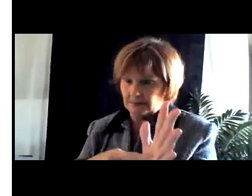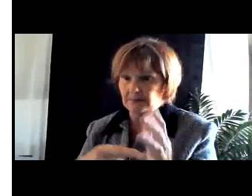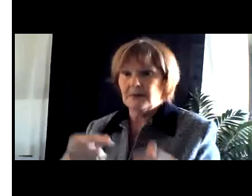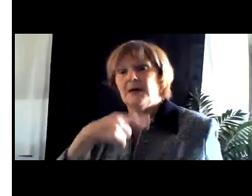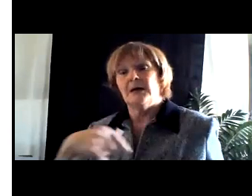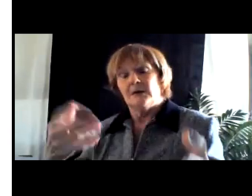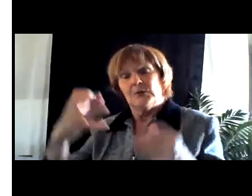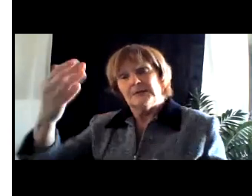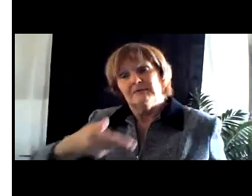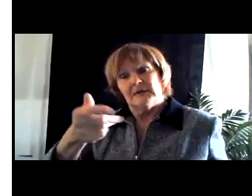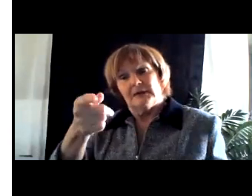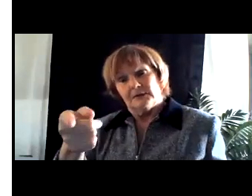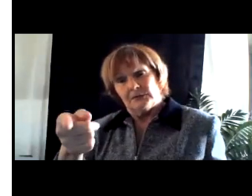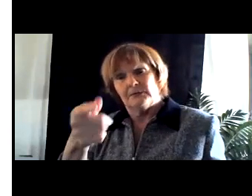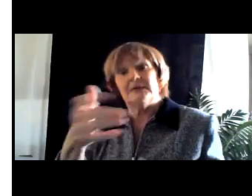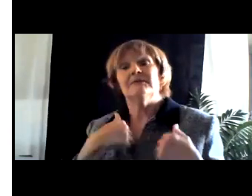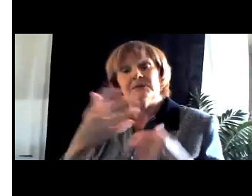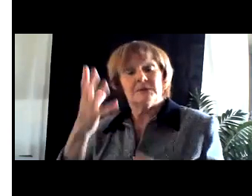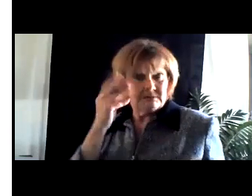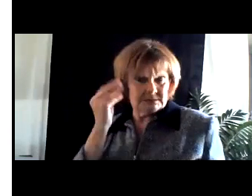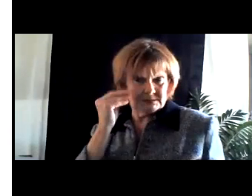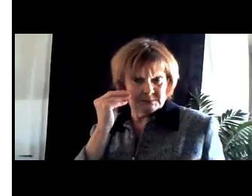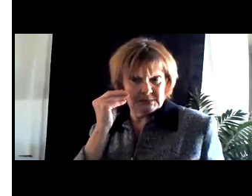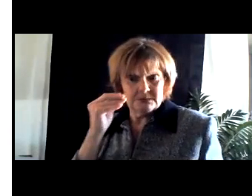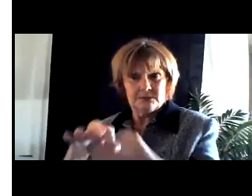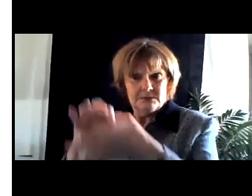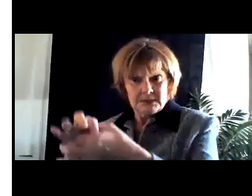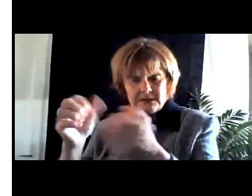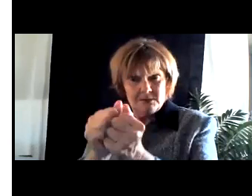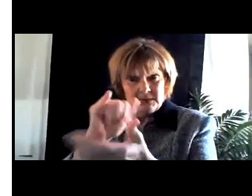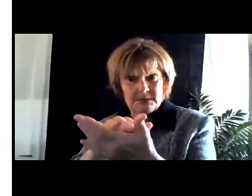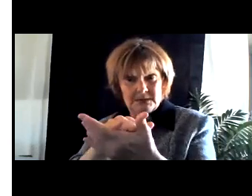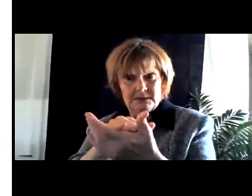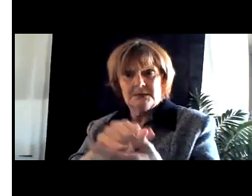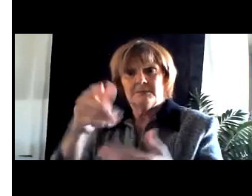if you have had experiences related to this, or let's say you were in the midst of a disaster situation,